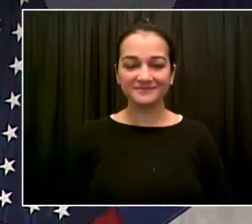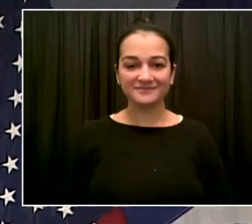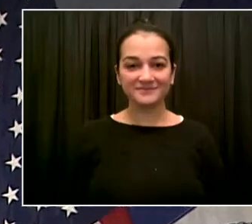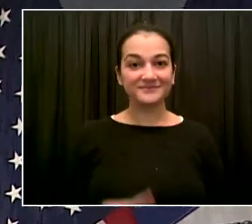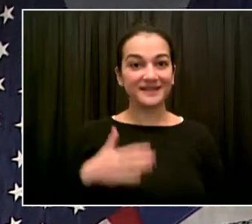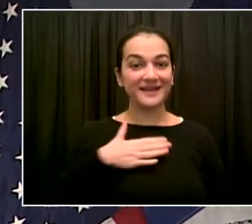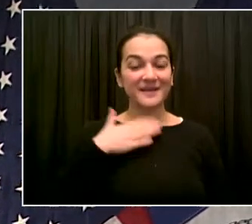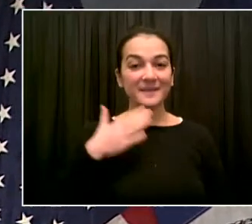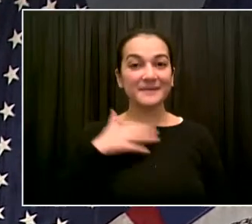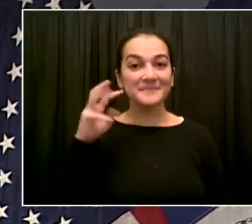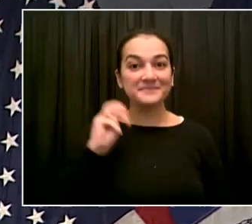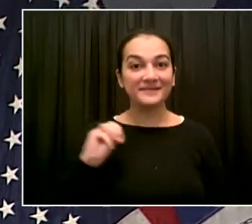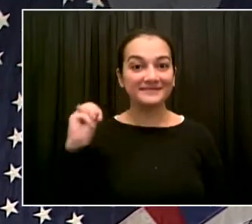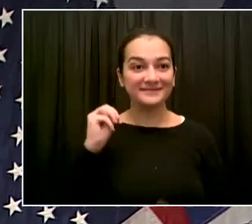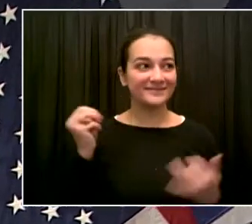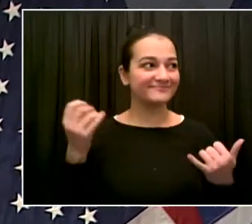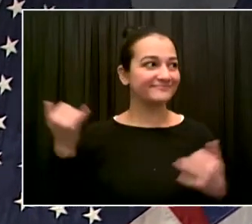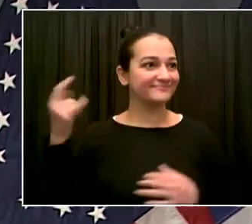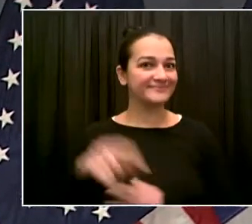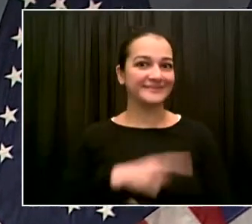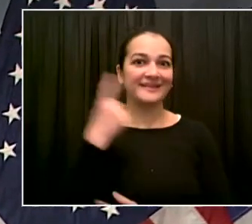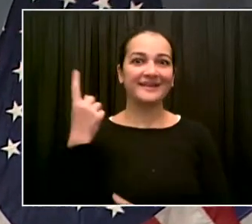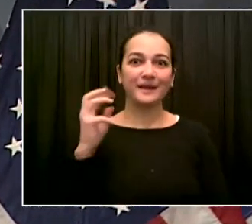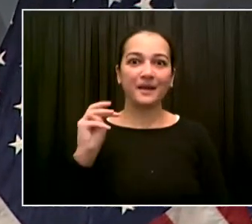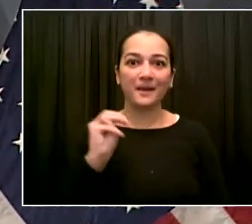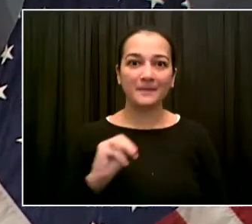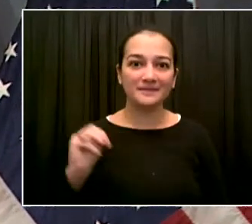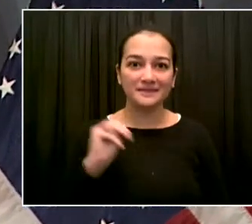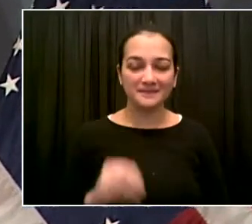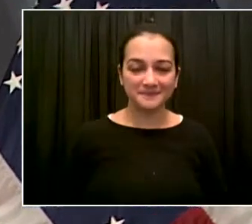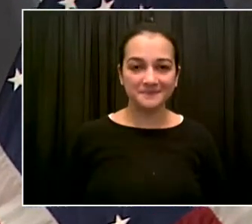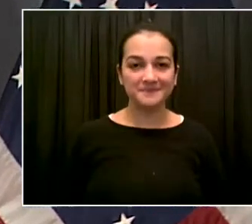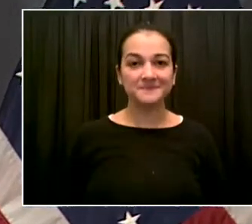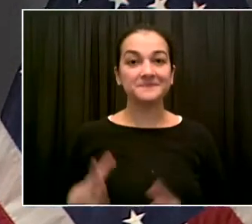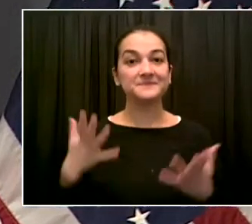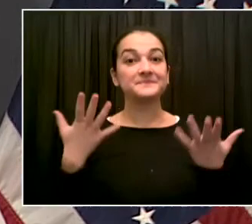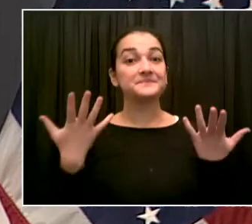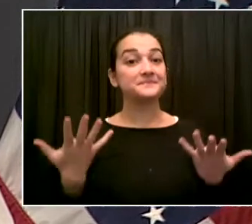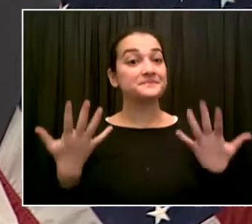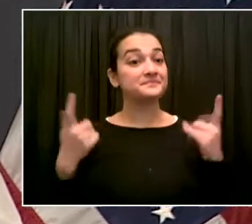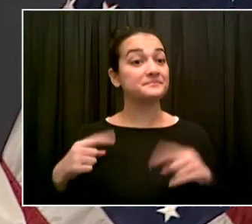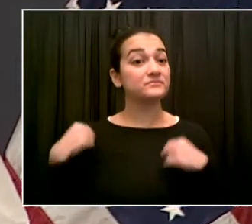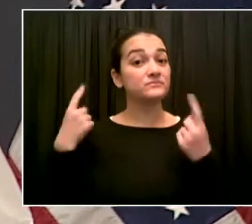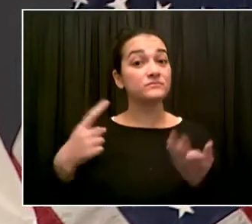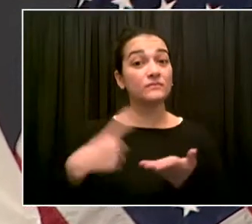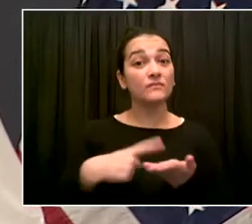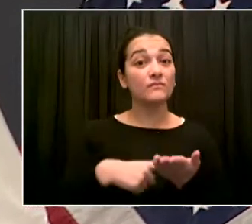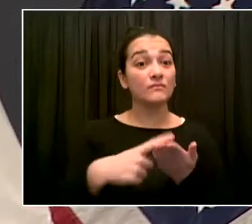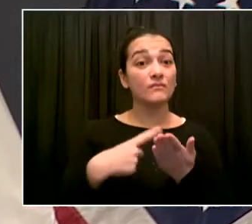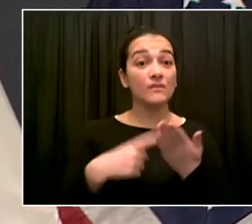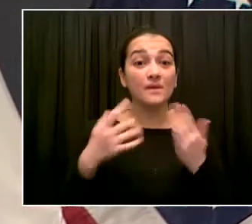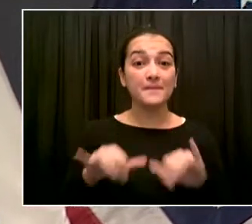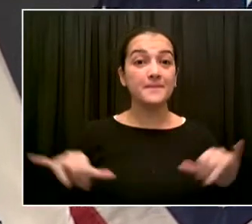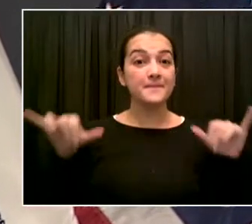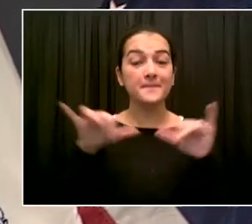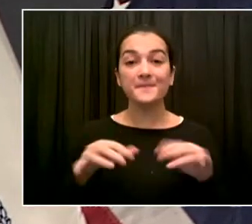GOOD MORNING EVERYBODY AND HAPPY MONDAY. WE HAVE BEEN